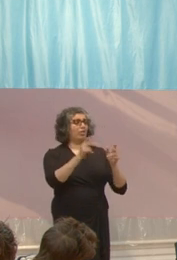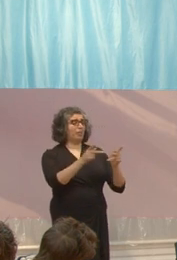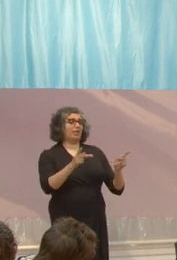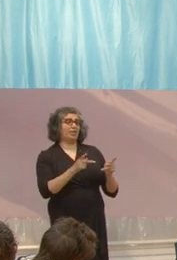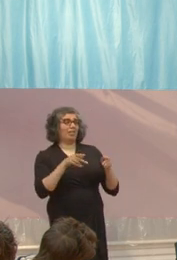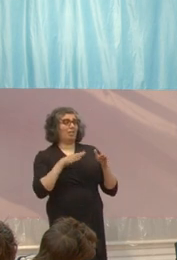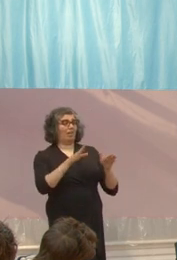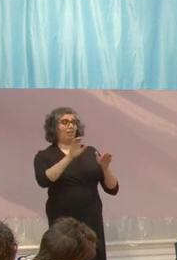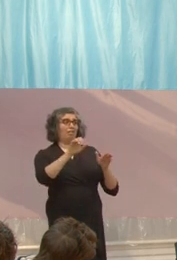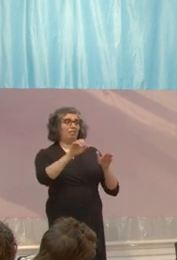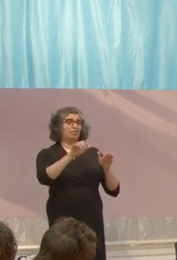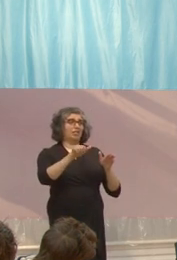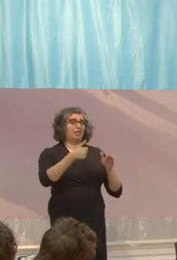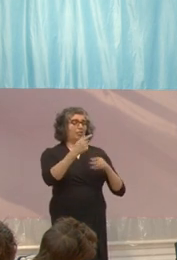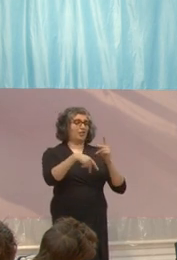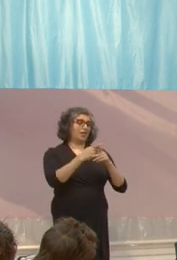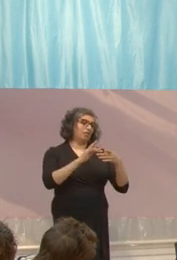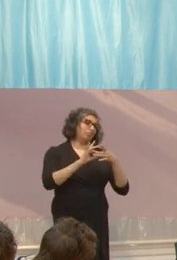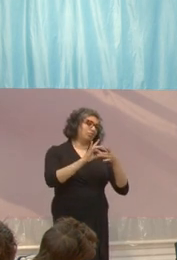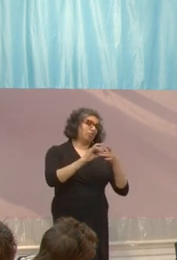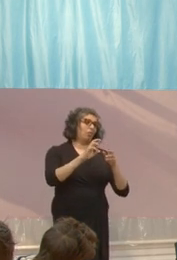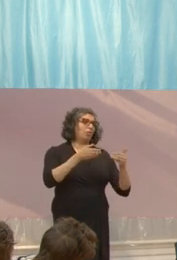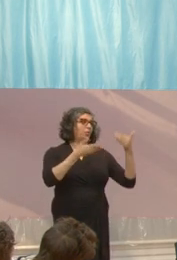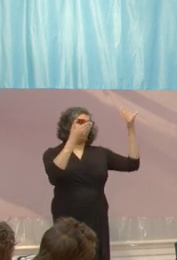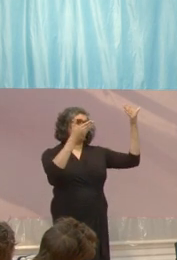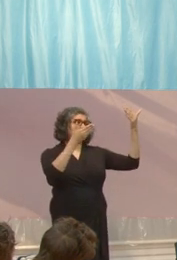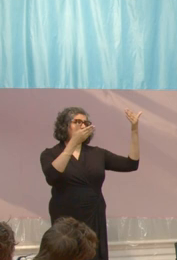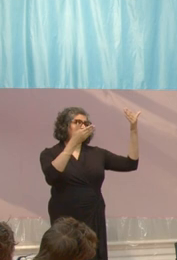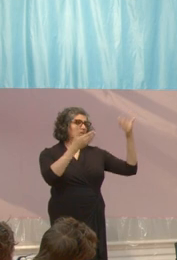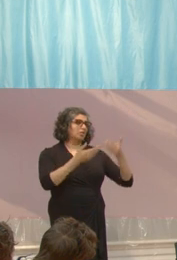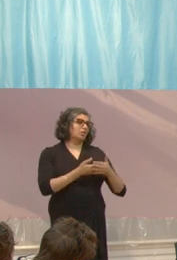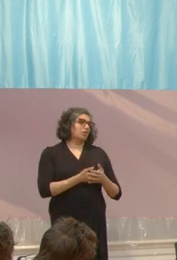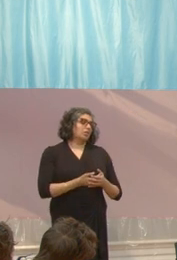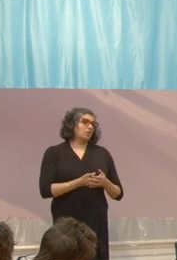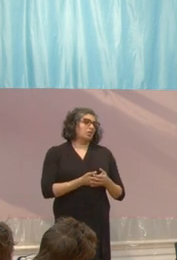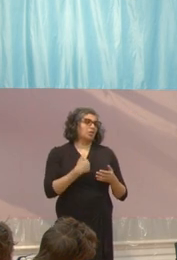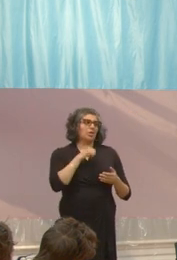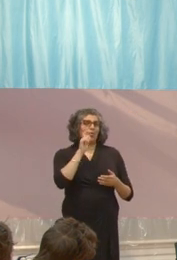allow another relationship or to propose that we don't need it as